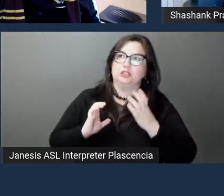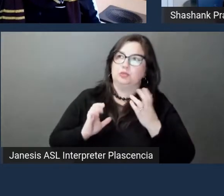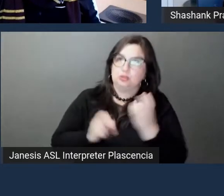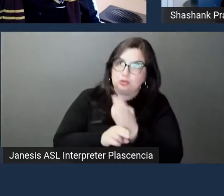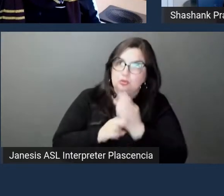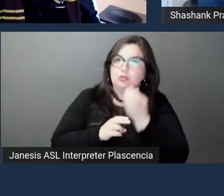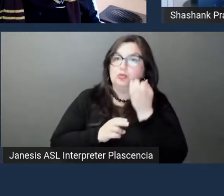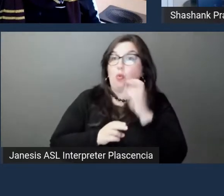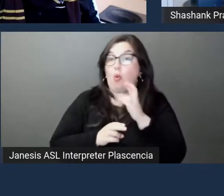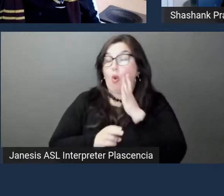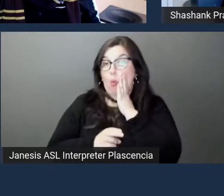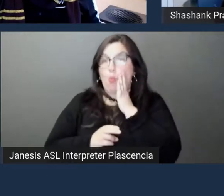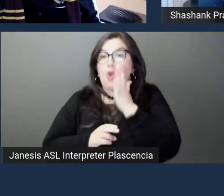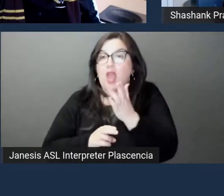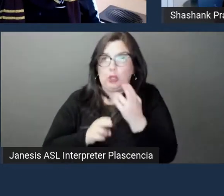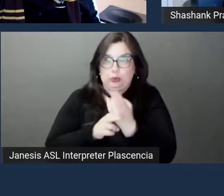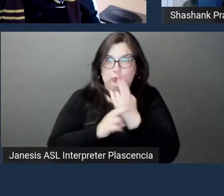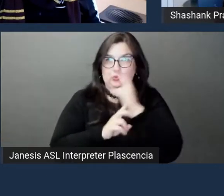What are some of the most requested,